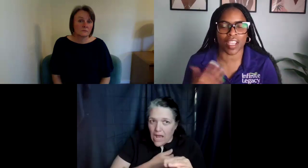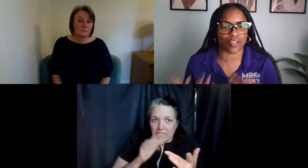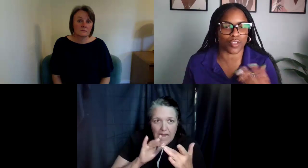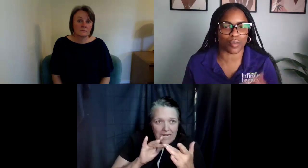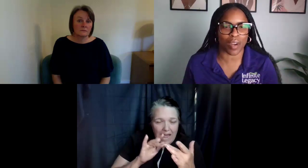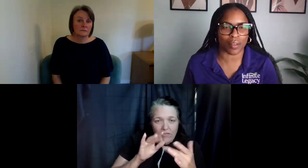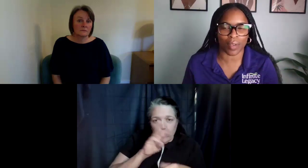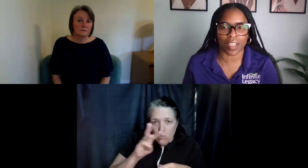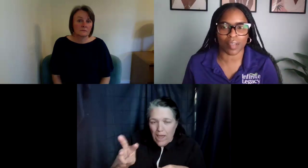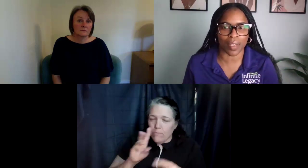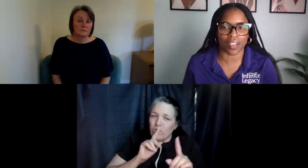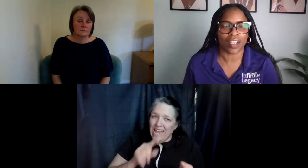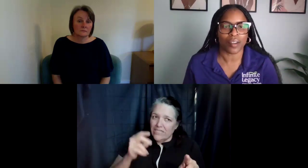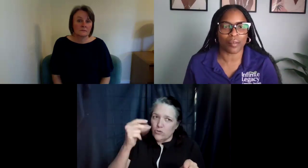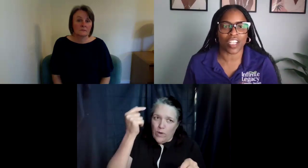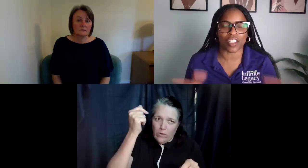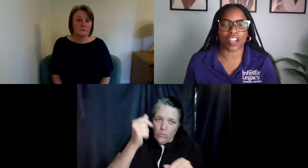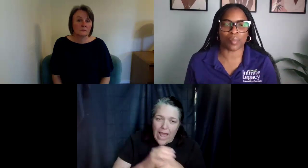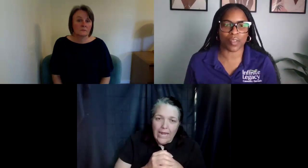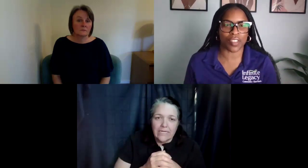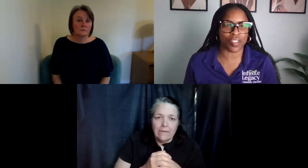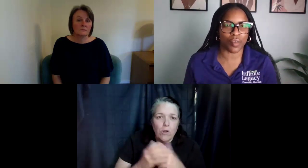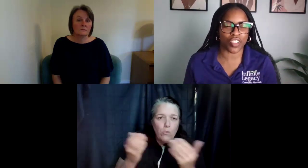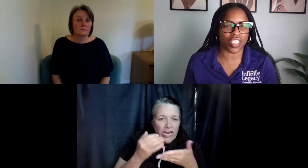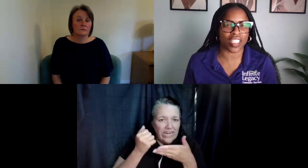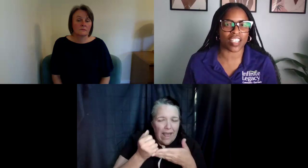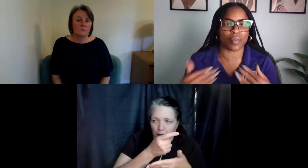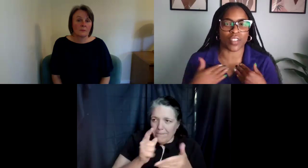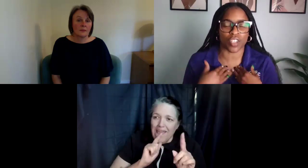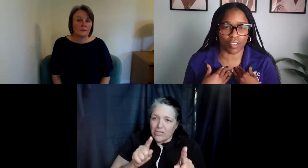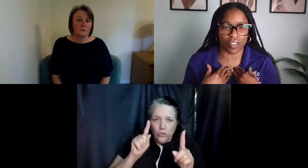answer right away, but we're here to help you with your questions and if we